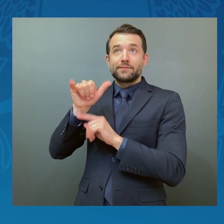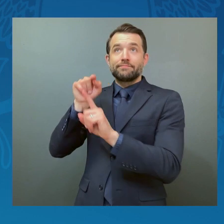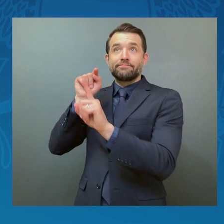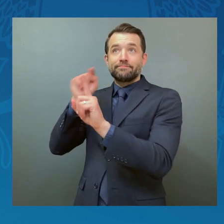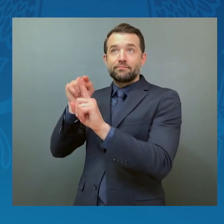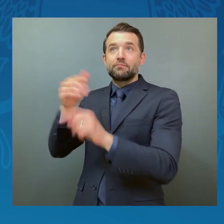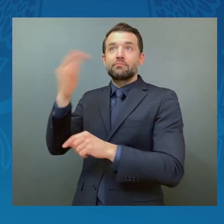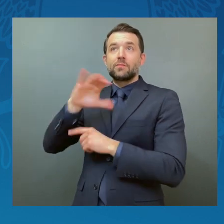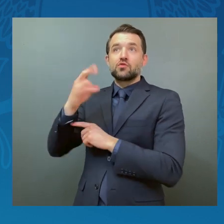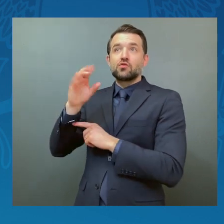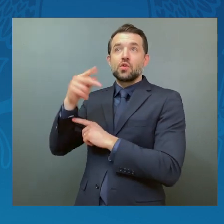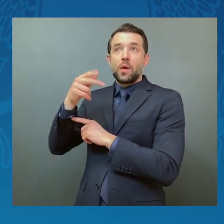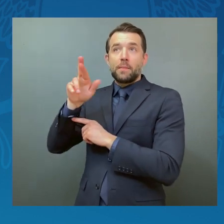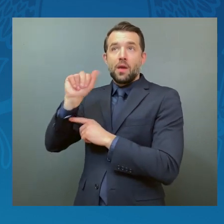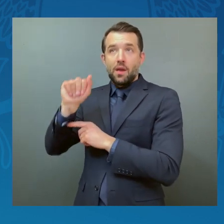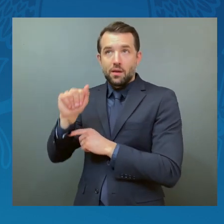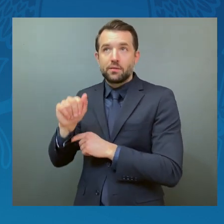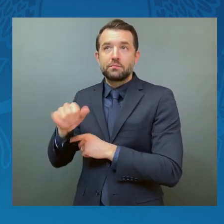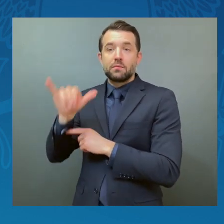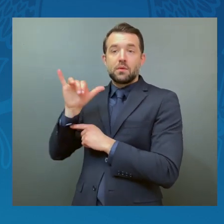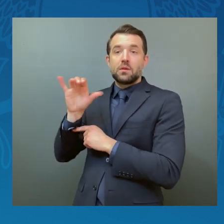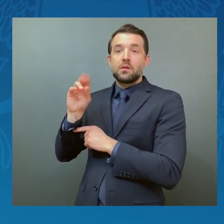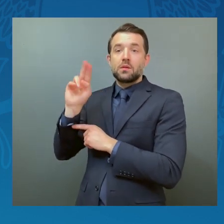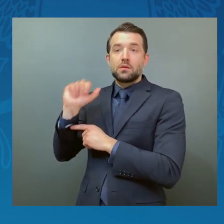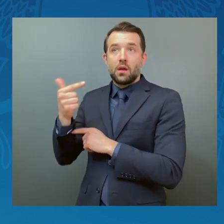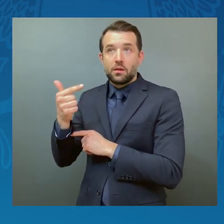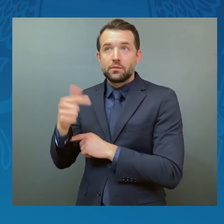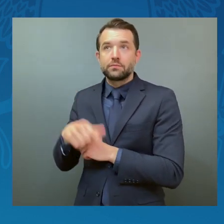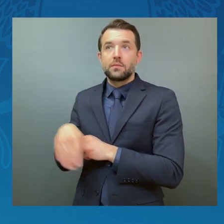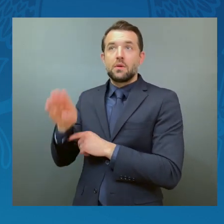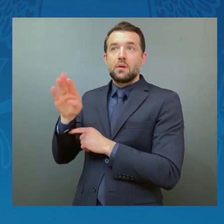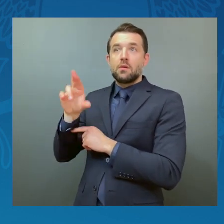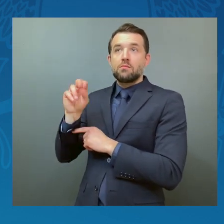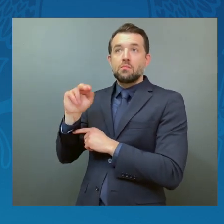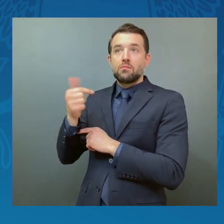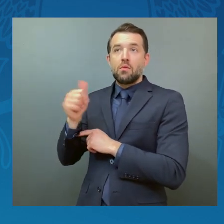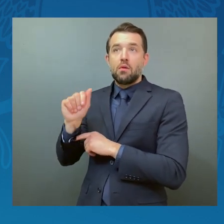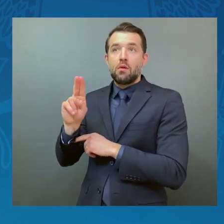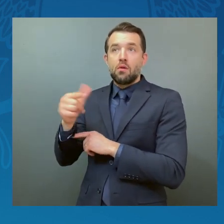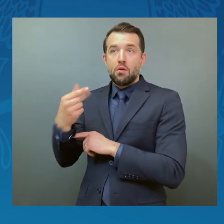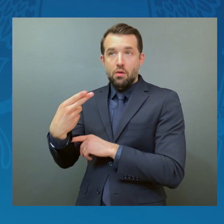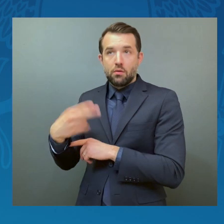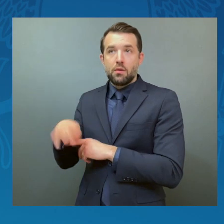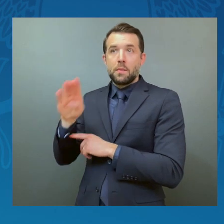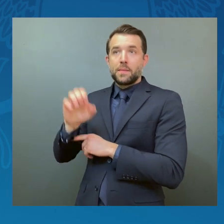but certainly not least, the Vice President of the United States. This is not your typical gathering